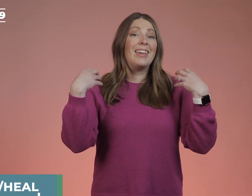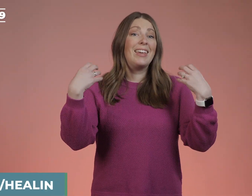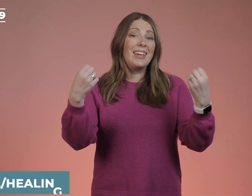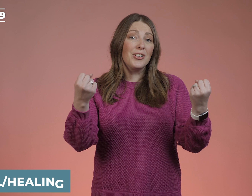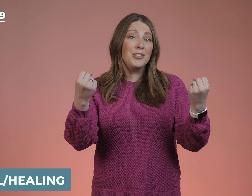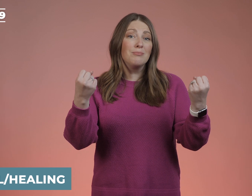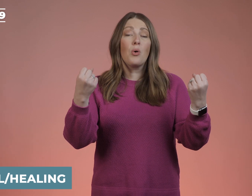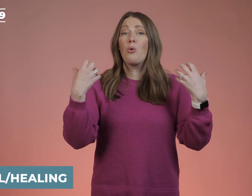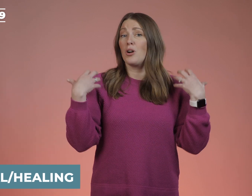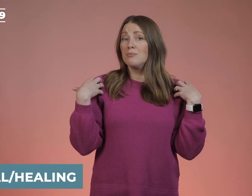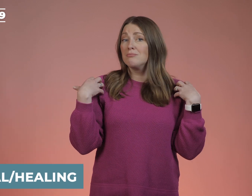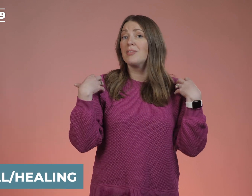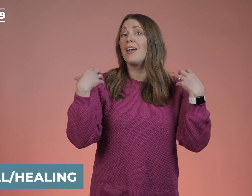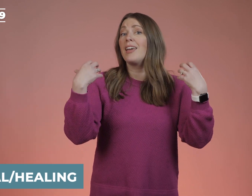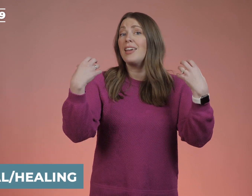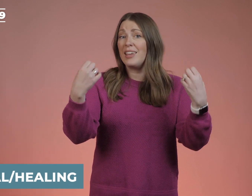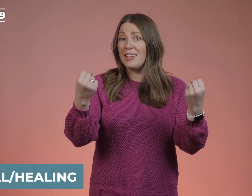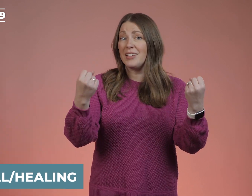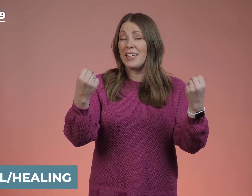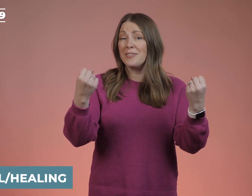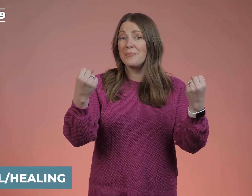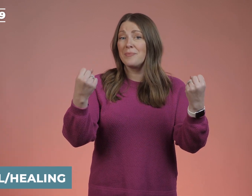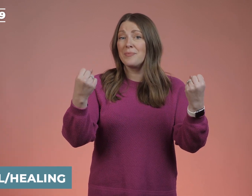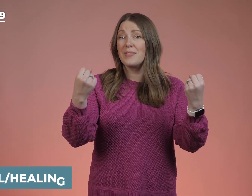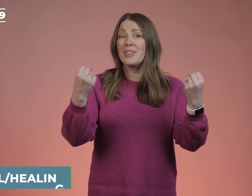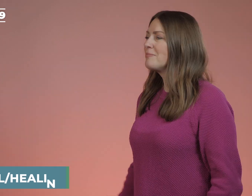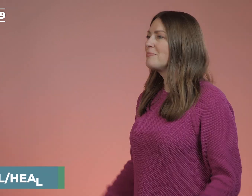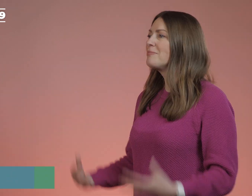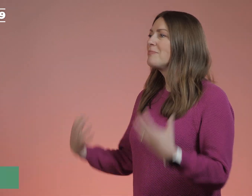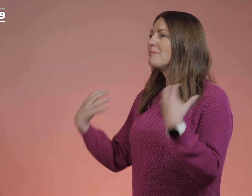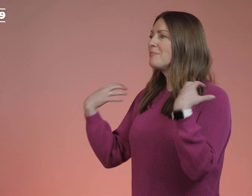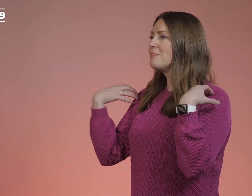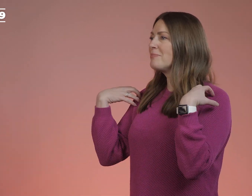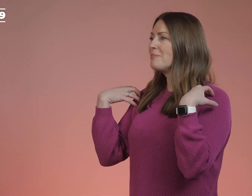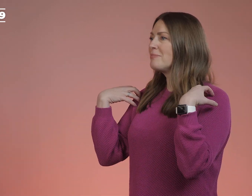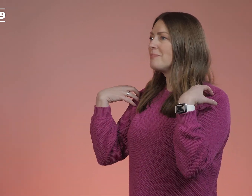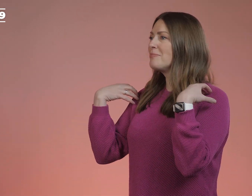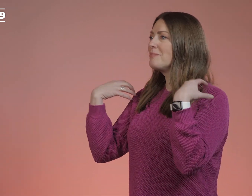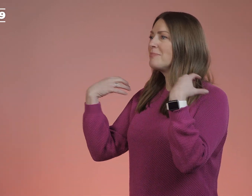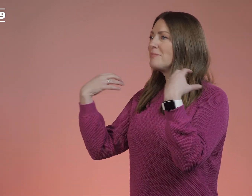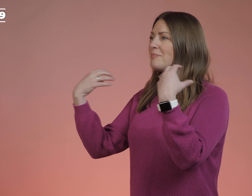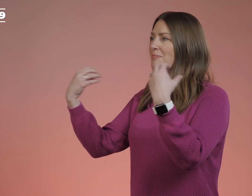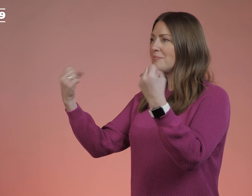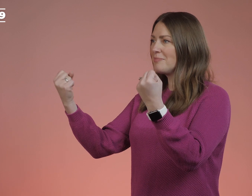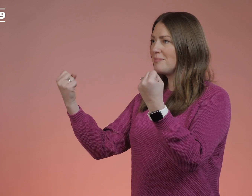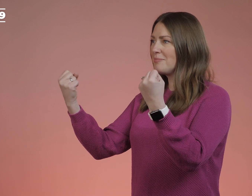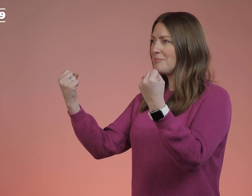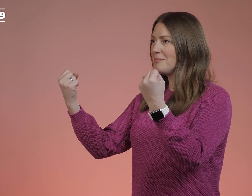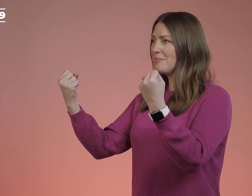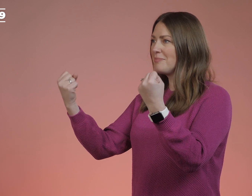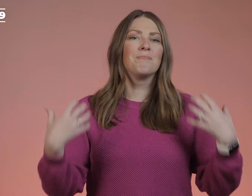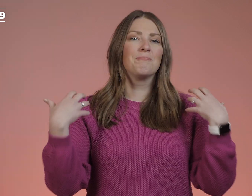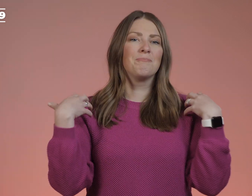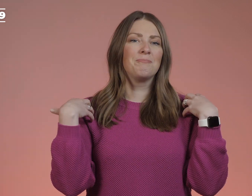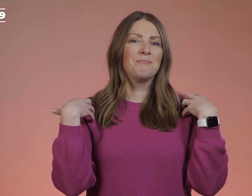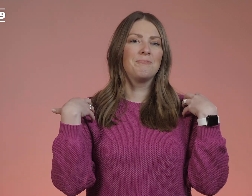heal or healing. You have open hands pulling up to fists.